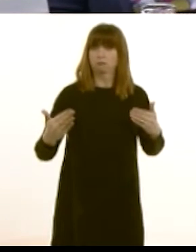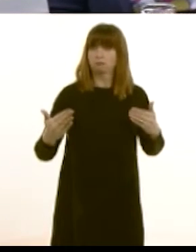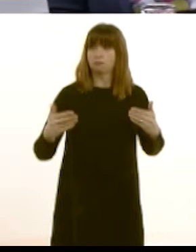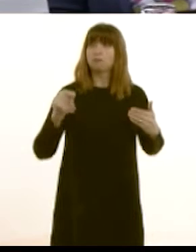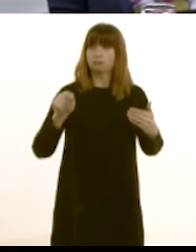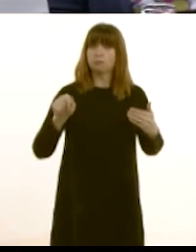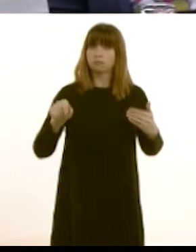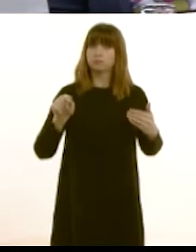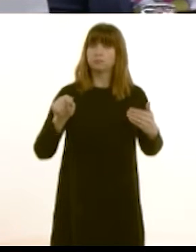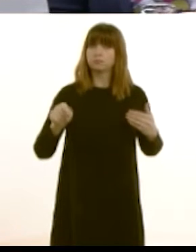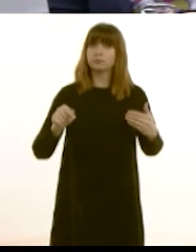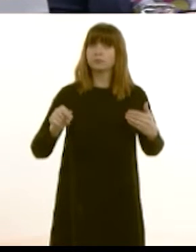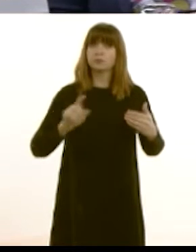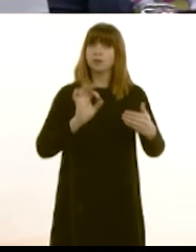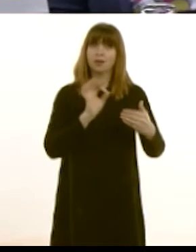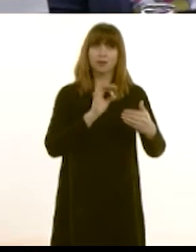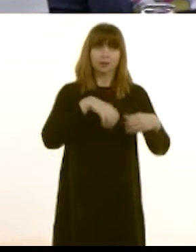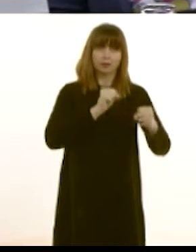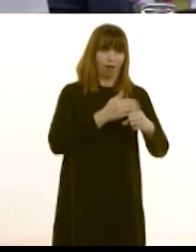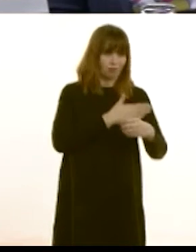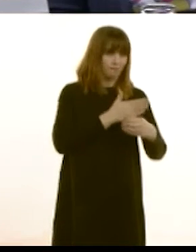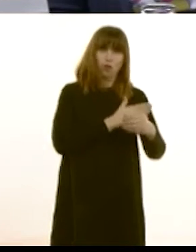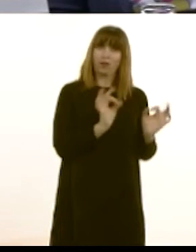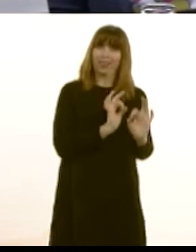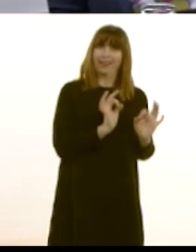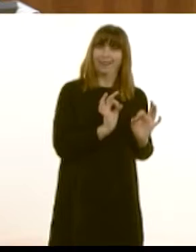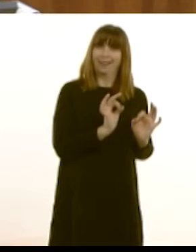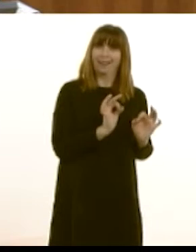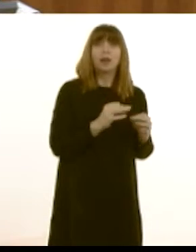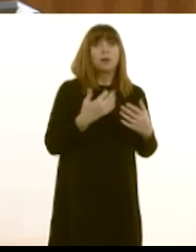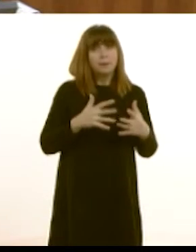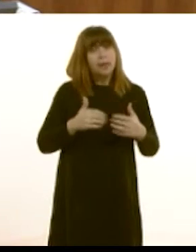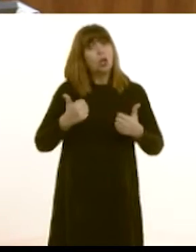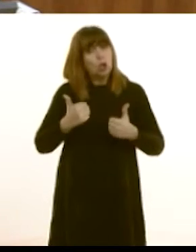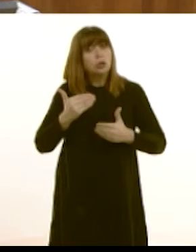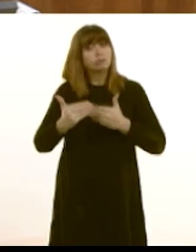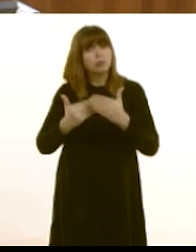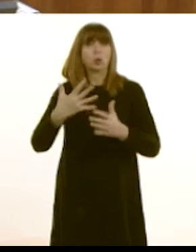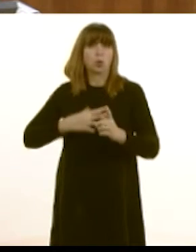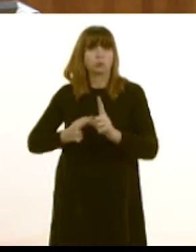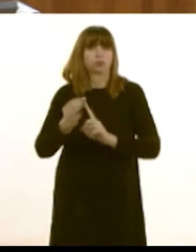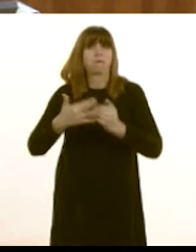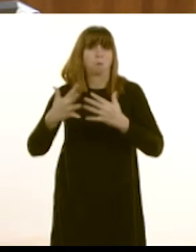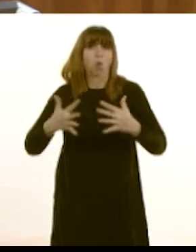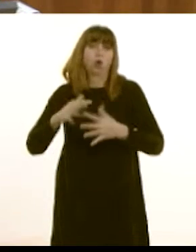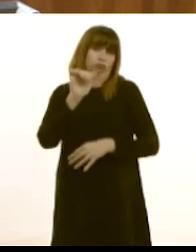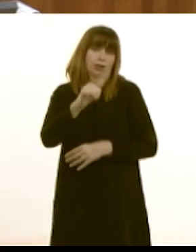to schools. It doesnít go back further than that. Carwyn Jones: Whilst good progress has been made, we want to see further progressóthat much is true.